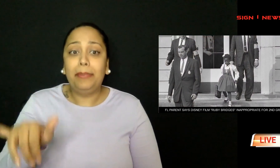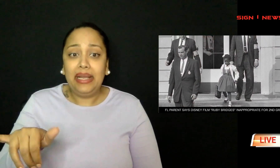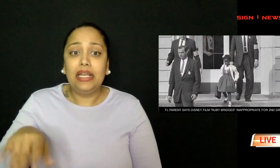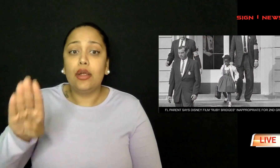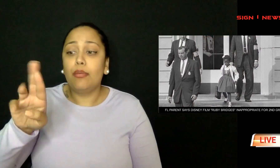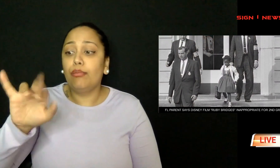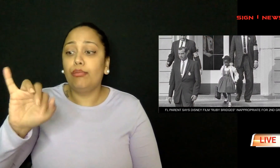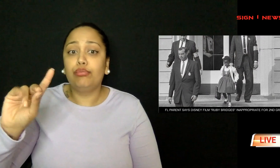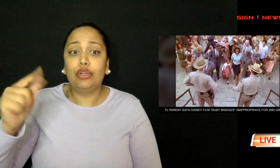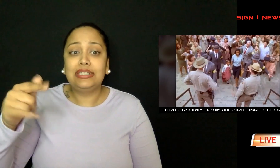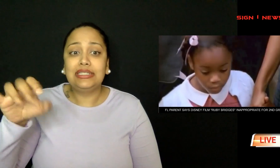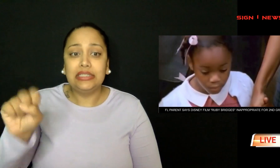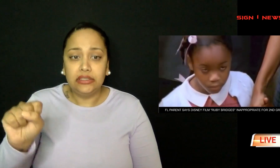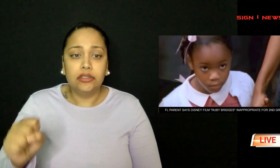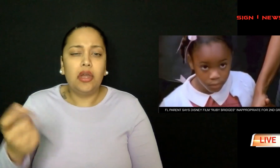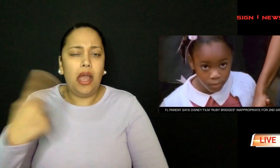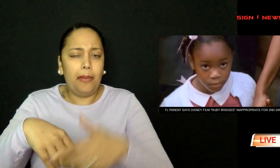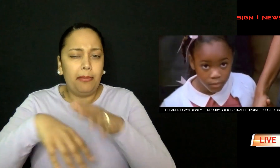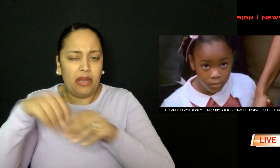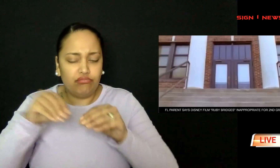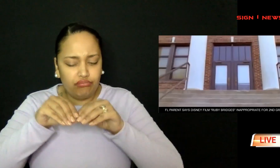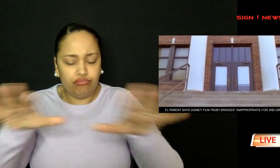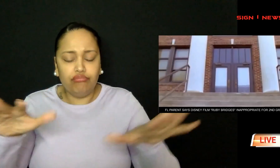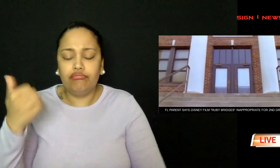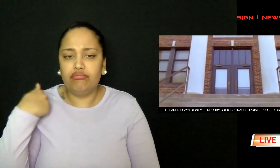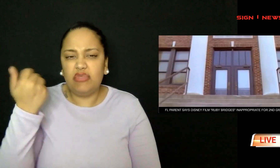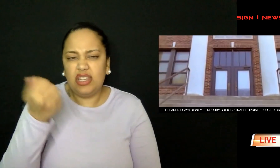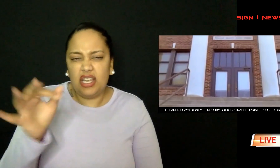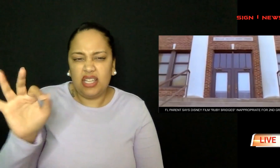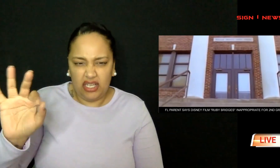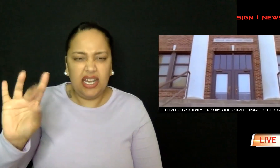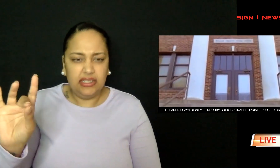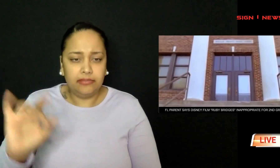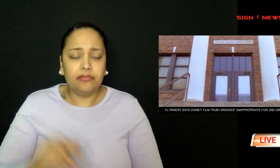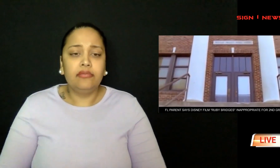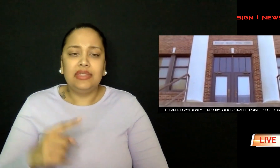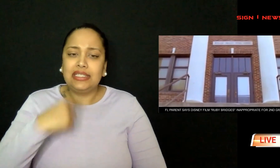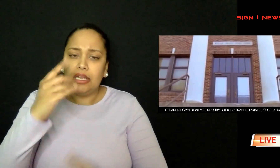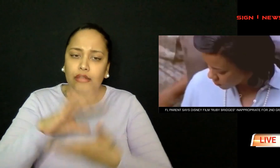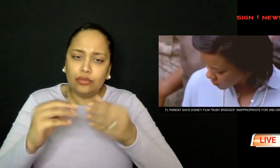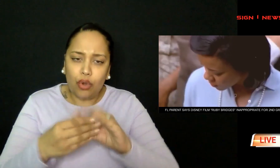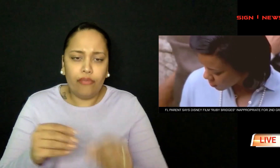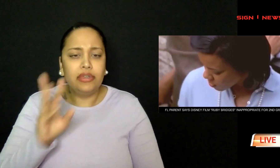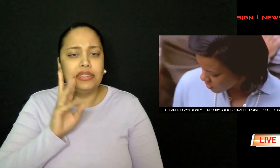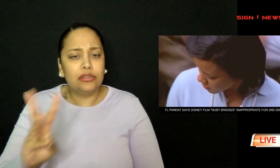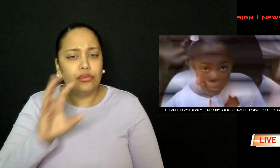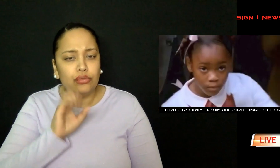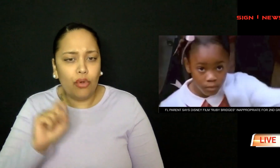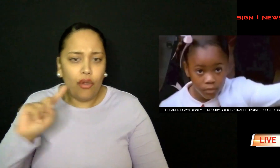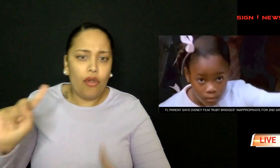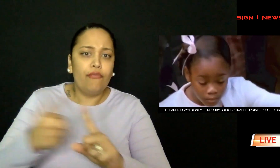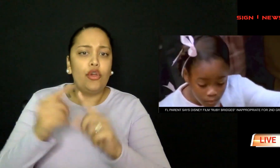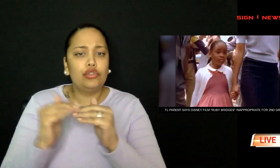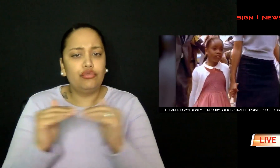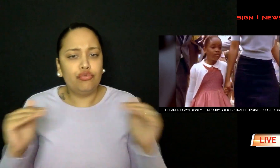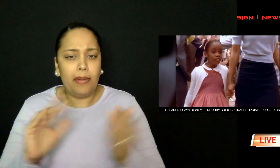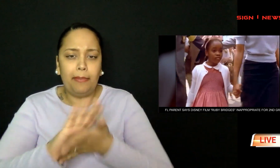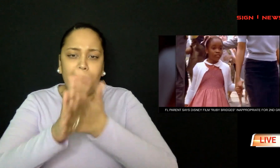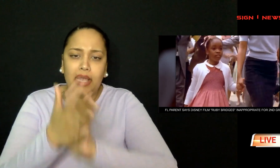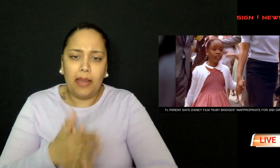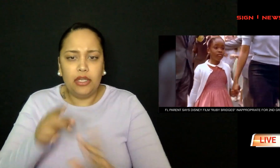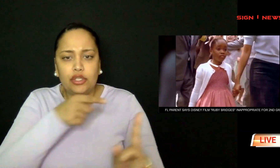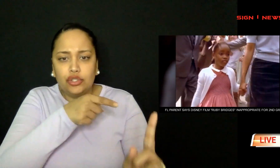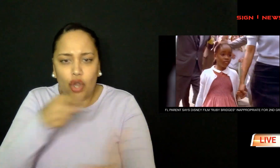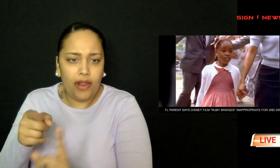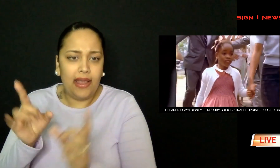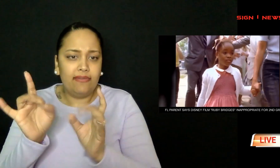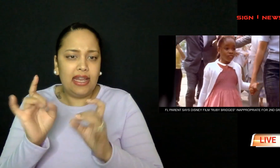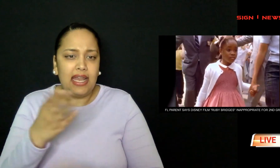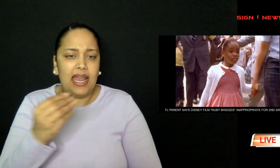the movie is called Ruby Bridges it came out in 1998 it tells a story of the six-year-old